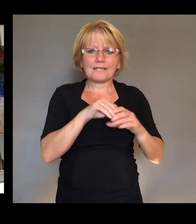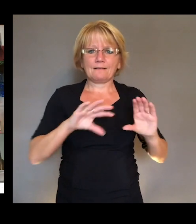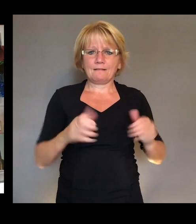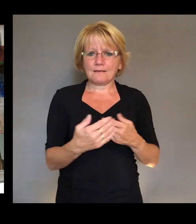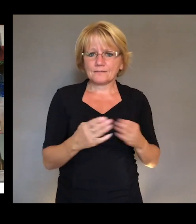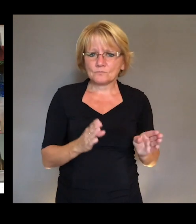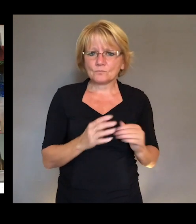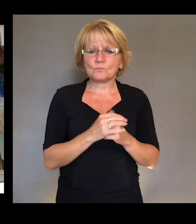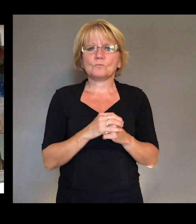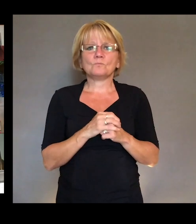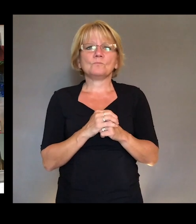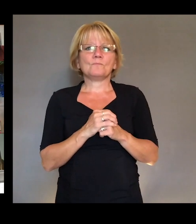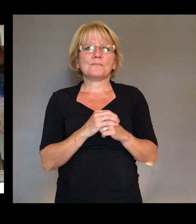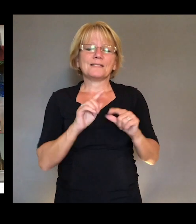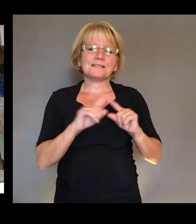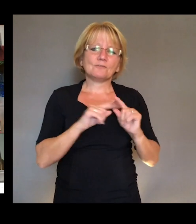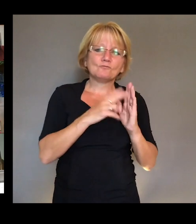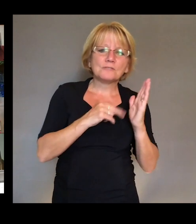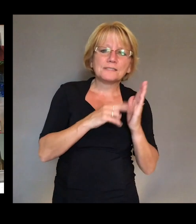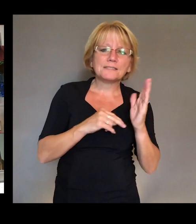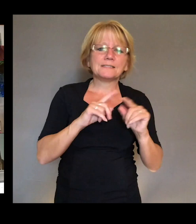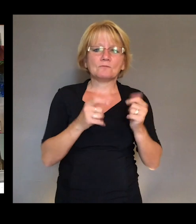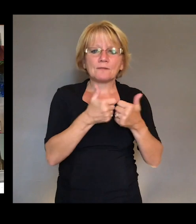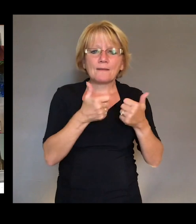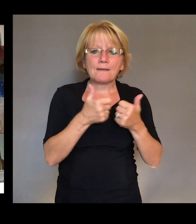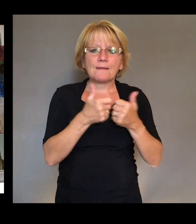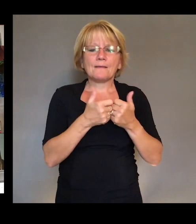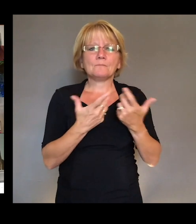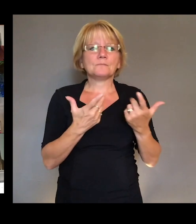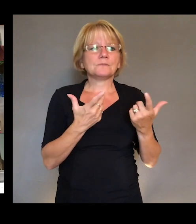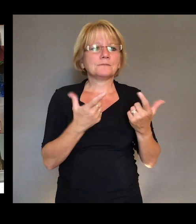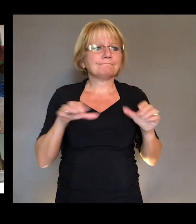As far as, you know, different read alouds, as I mentioned, different games, different activities,